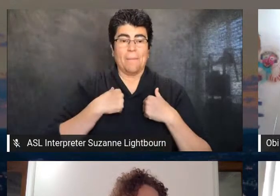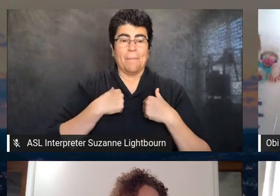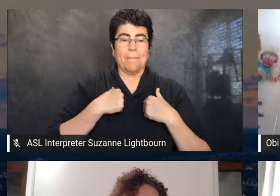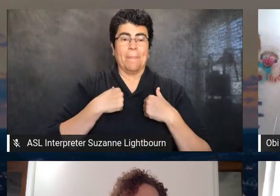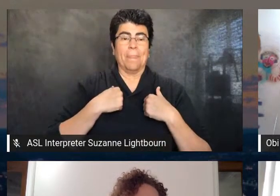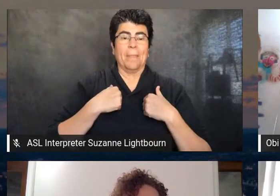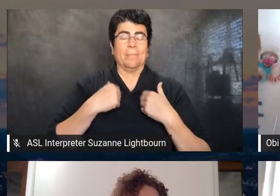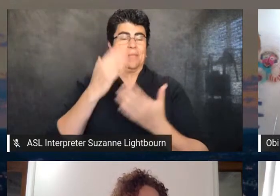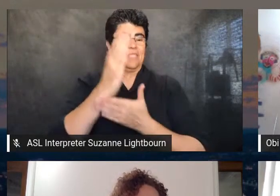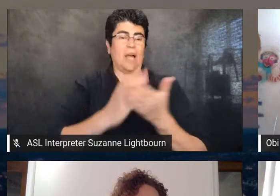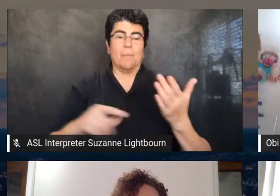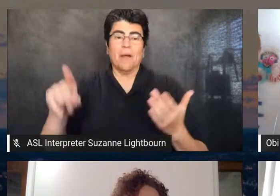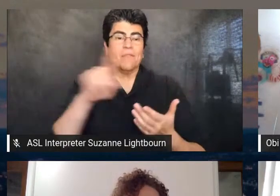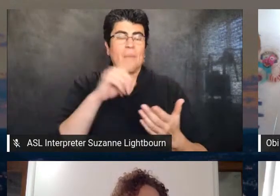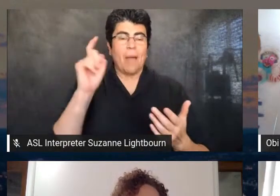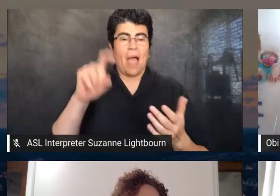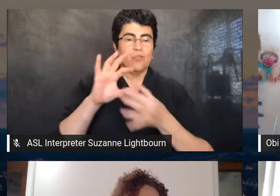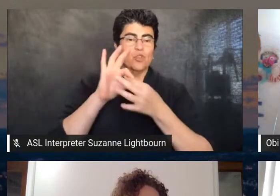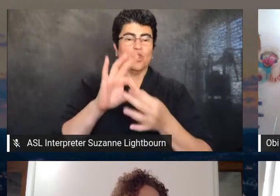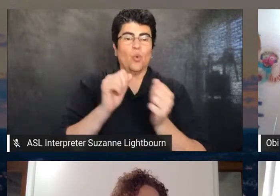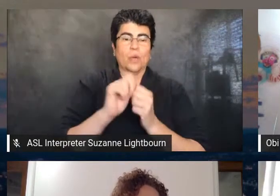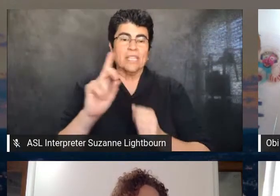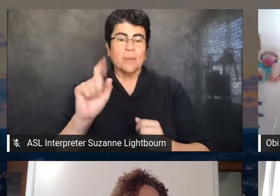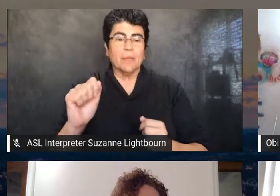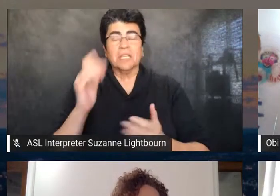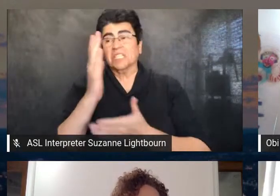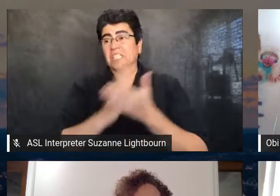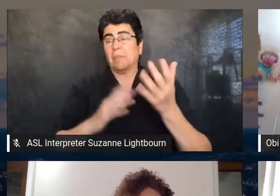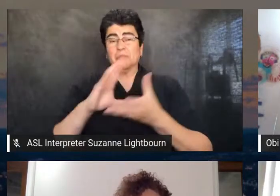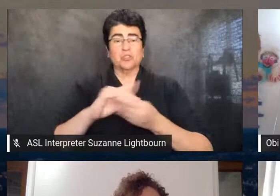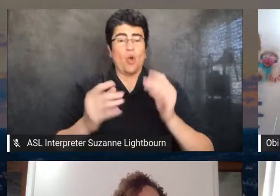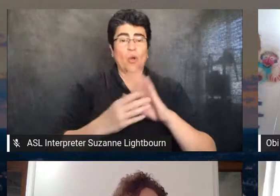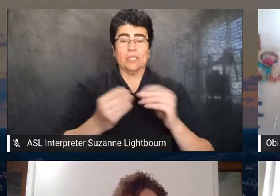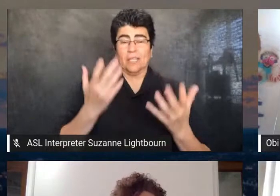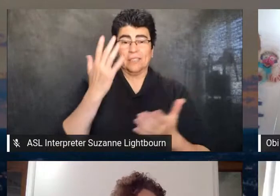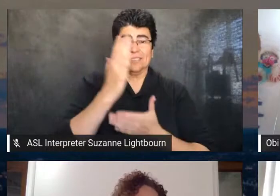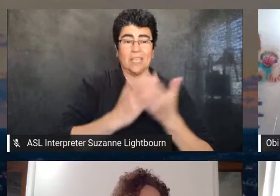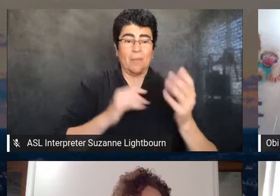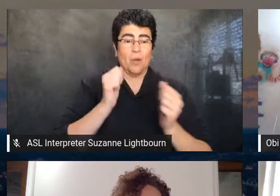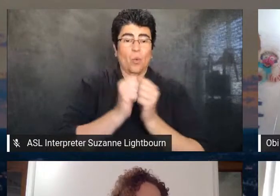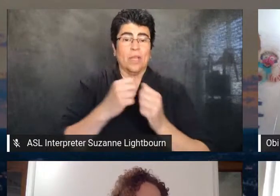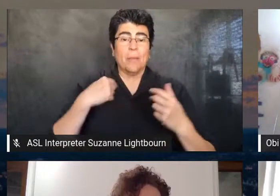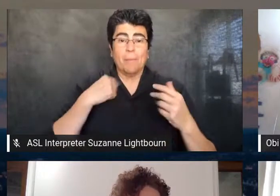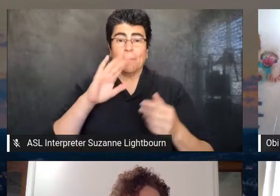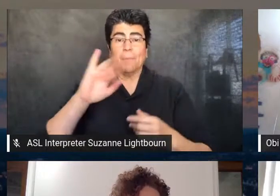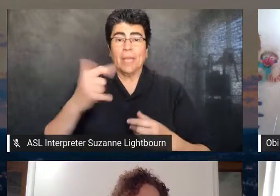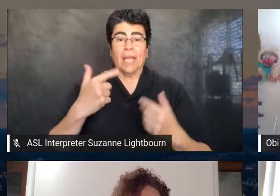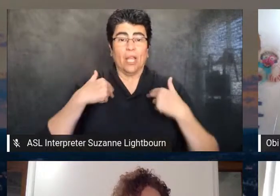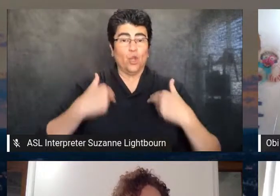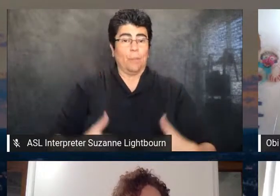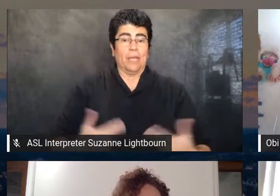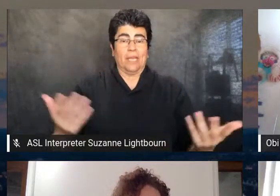some of them have to do with disabilities, some of them have to do with being a human being.